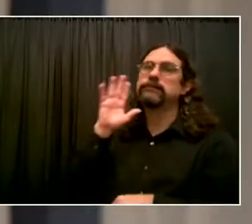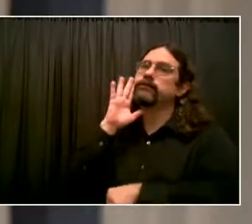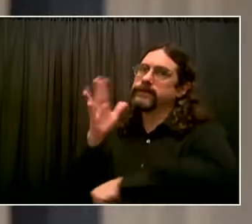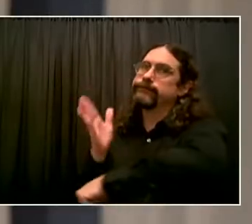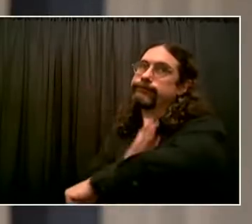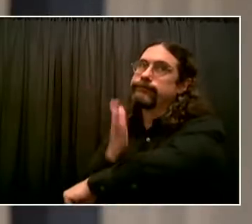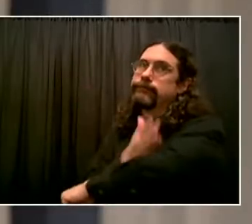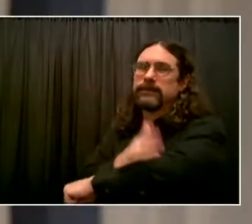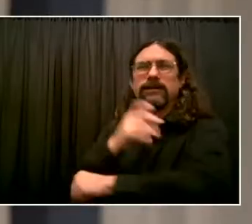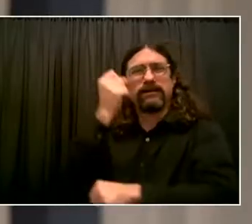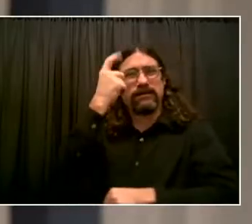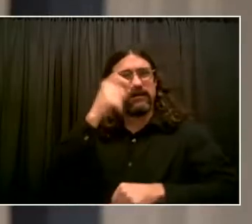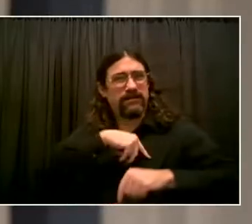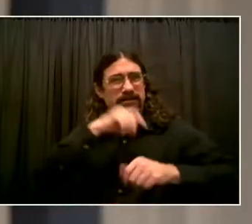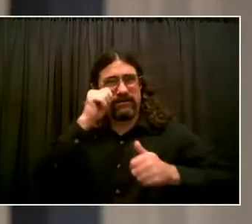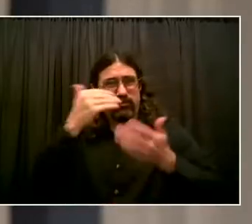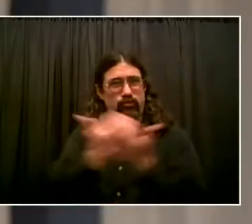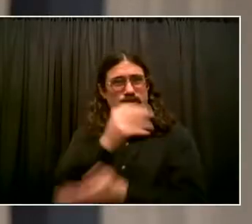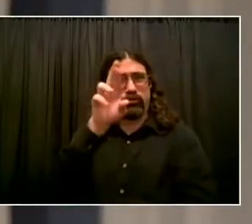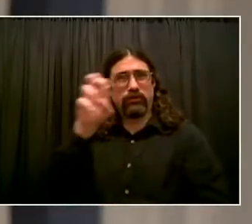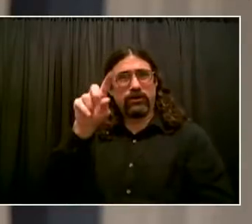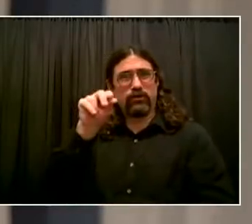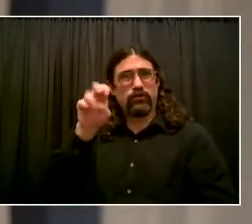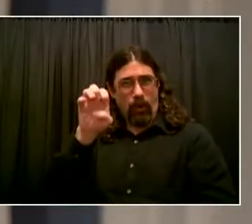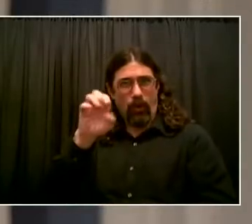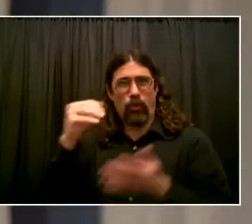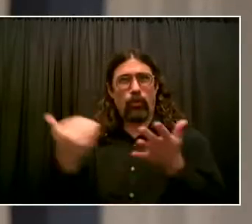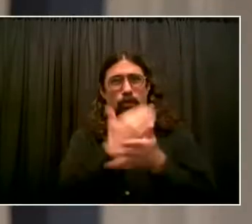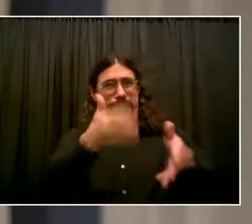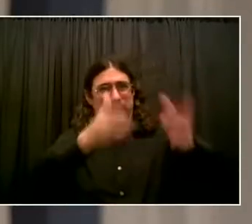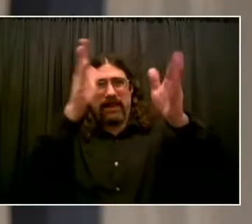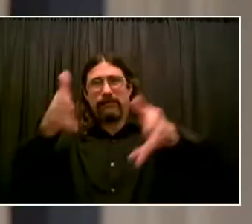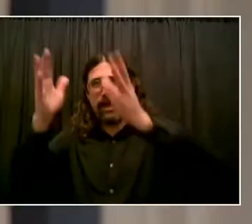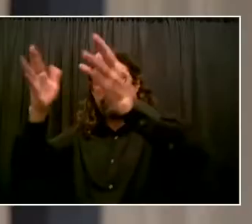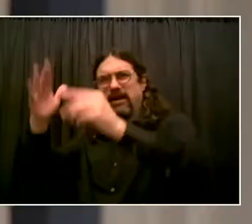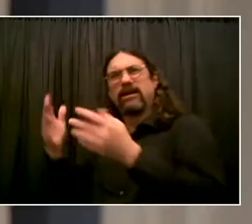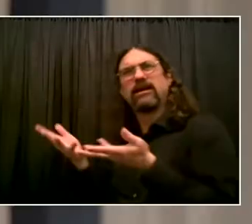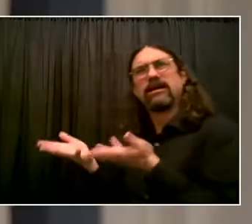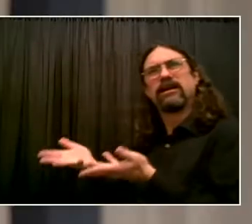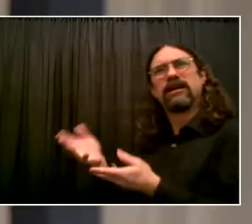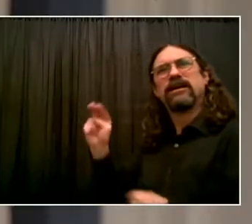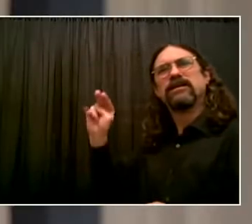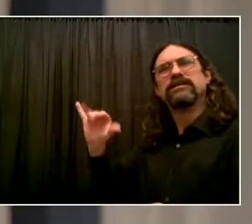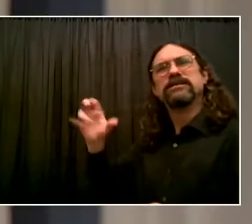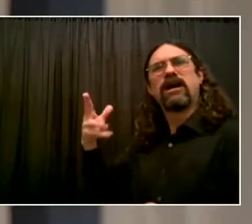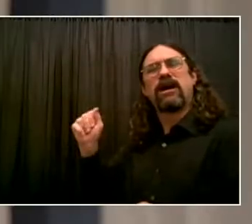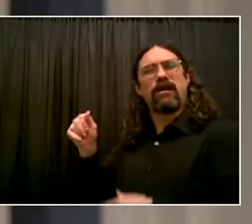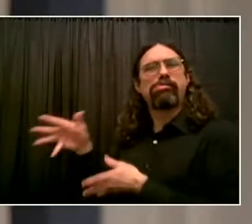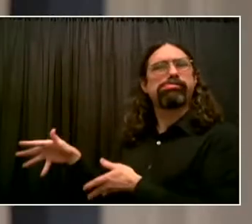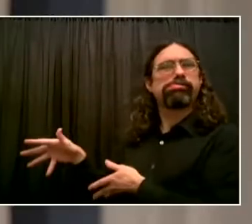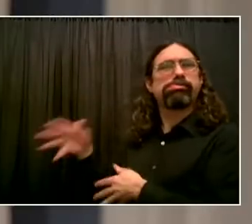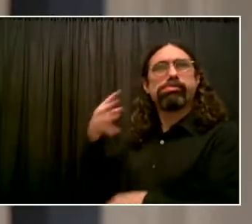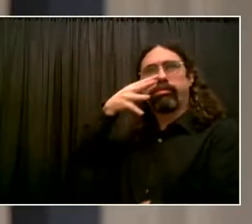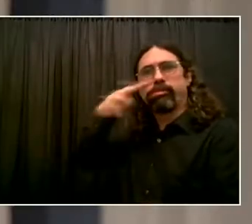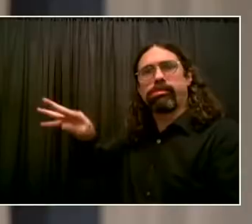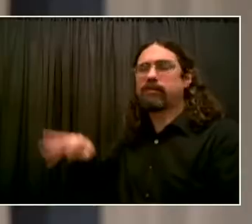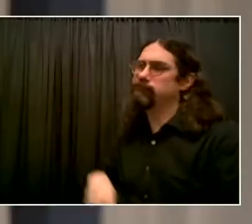GREAT SCHOOLS. CULTURAL OFFERINGS AND BEAUTIFUL APRK S AND ALL OF THE OTHER AMENITIES THAT WILL EXPAND